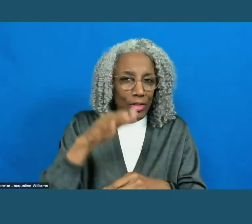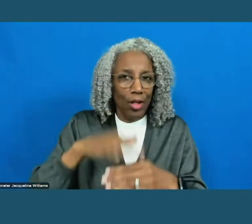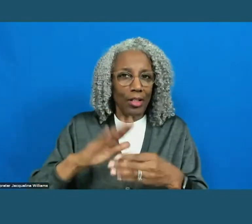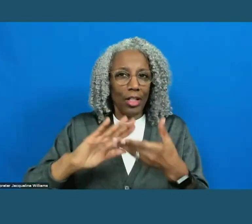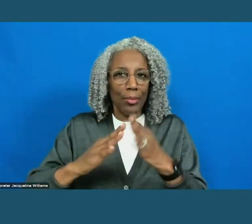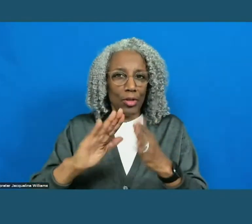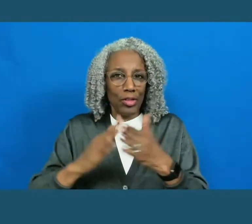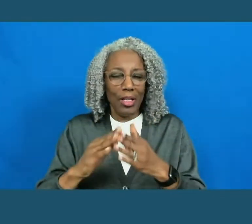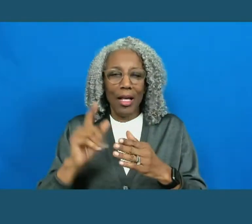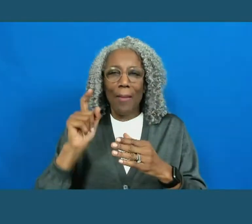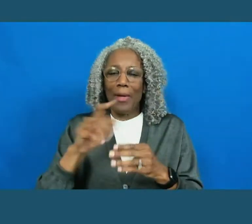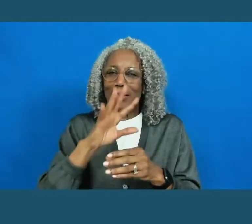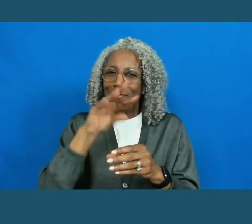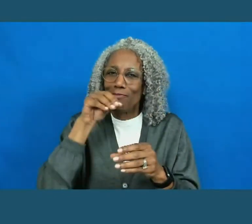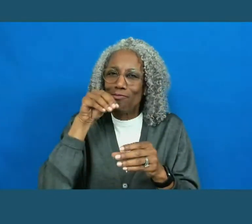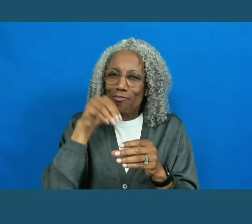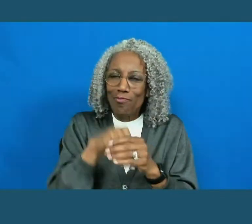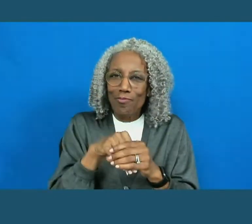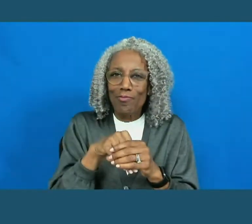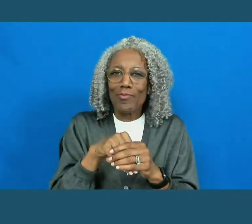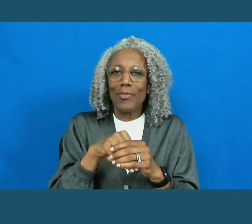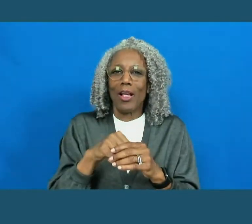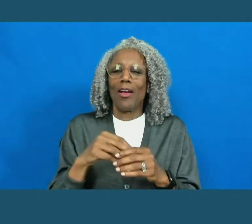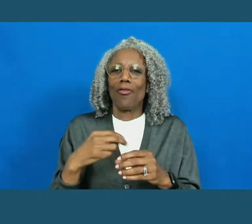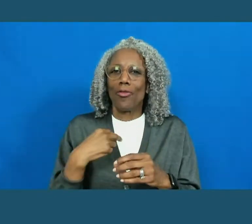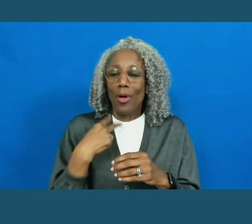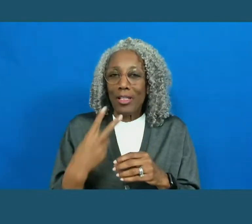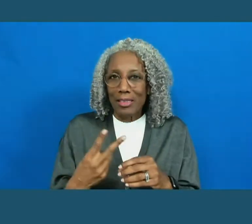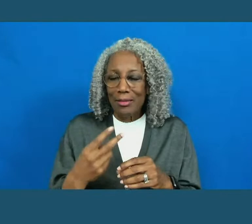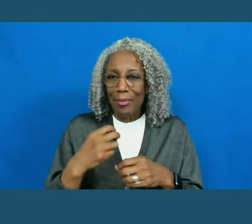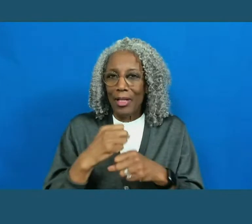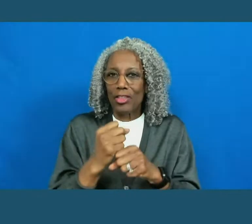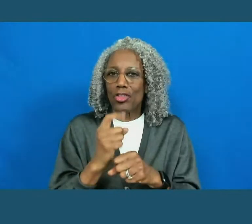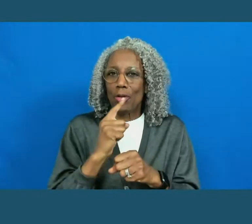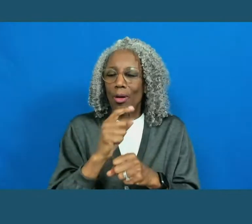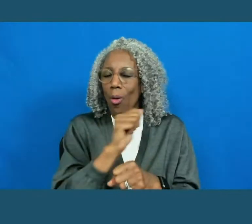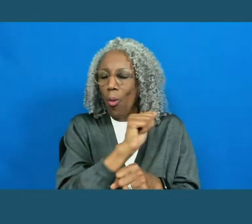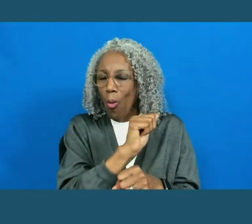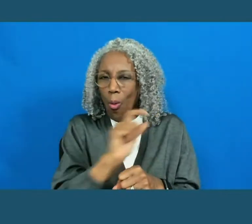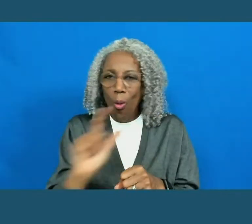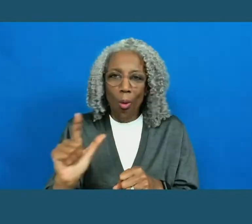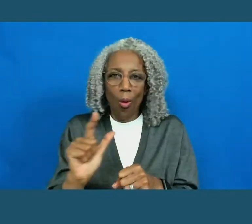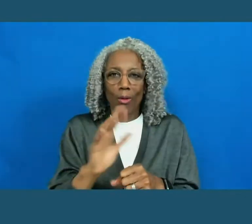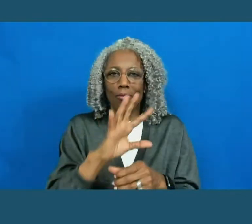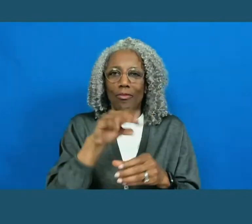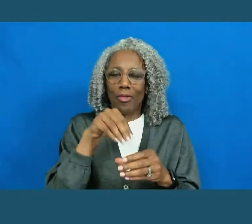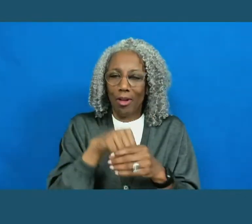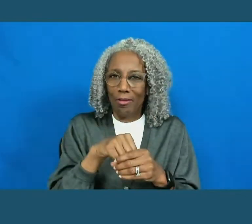that shouldn't be thrust on the community. We need to really incorporate those abuses.